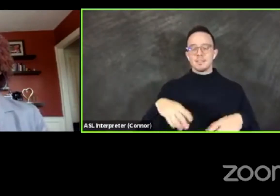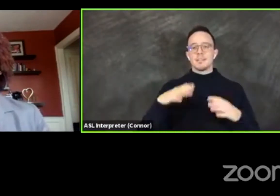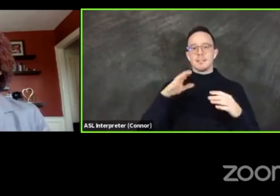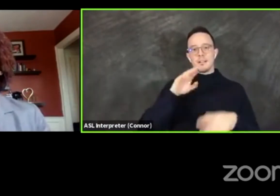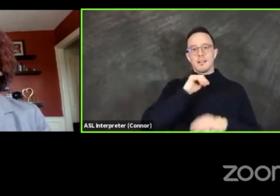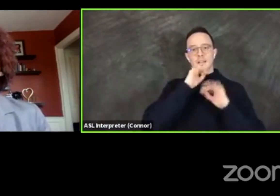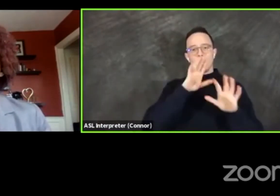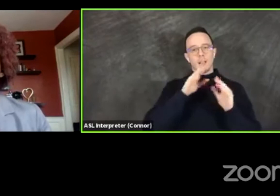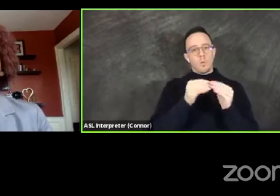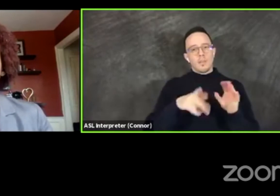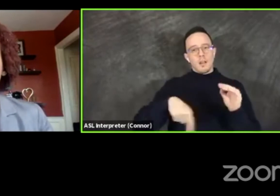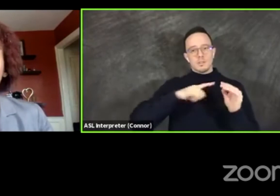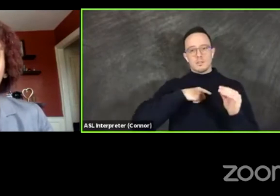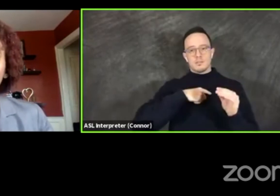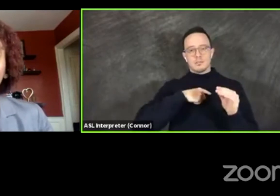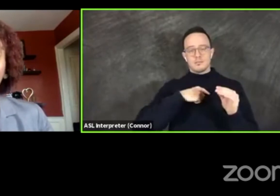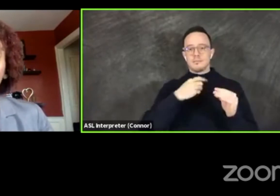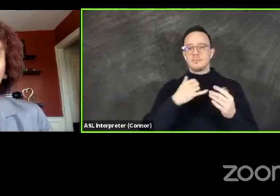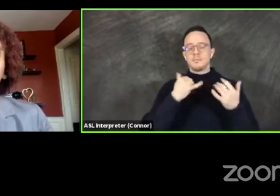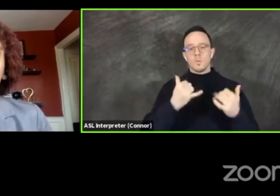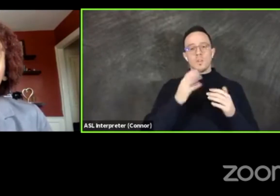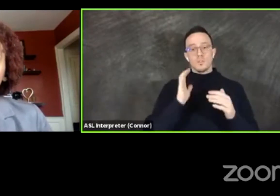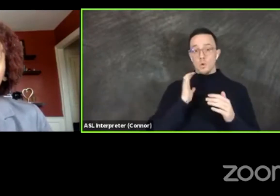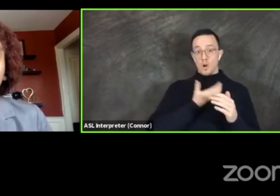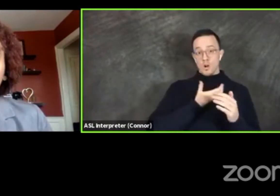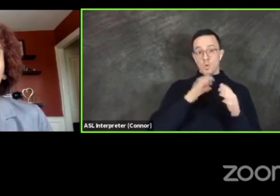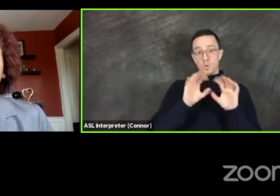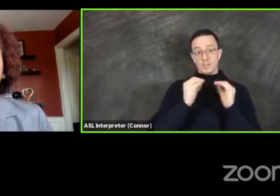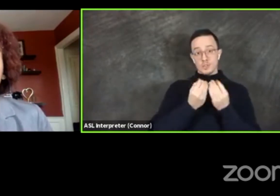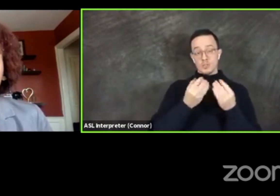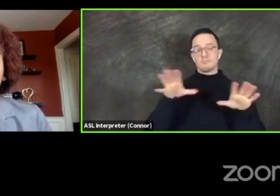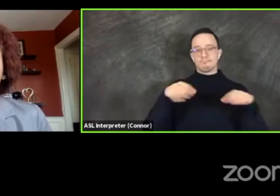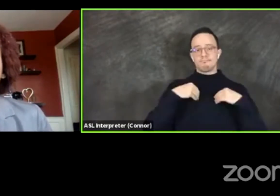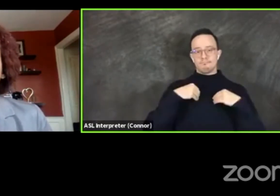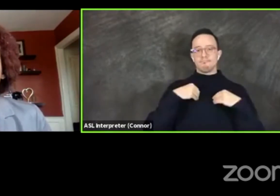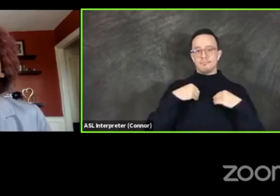AN ORGANIZATIONAL VALUE THROUGH THE ESTABLISHMENT OF OUR DISABILITY. DANCE. ARTISTRY.